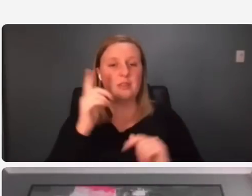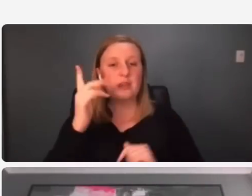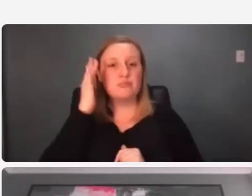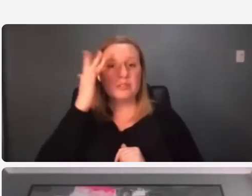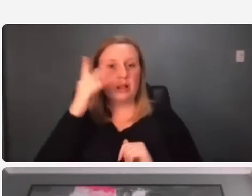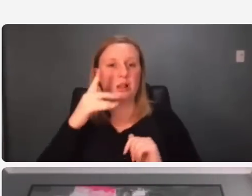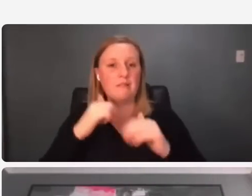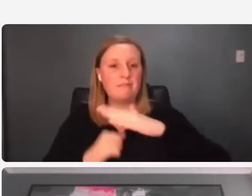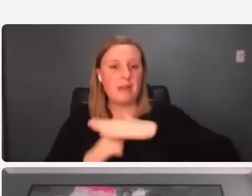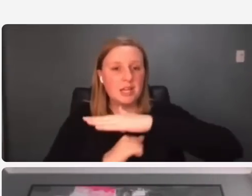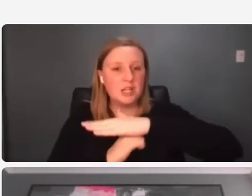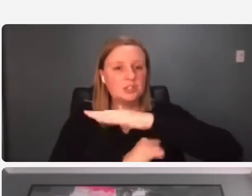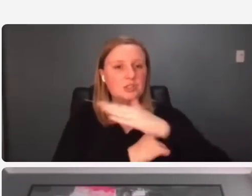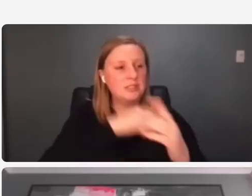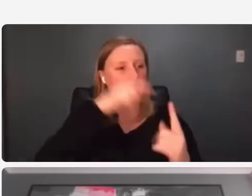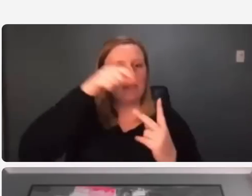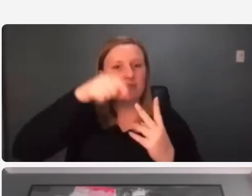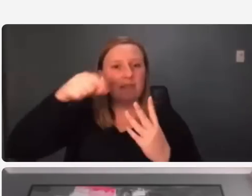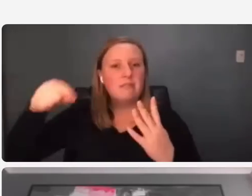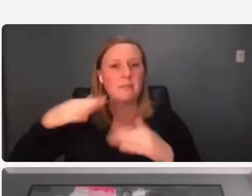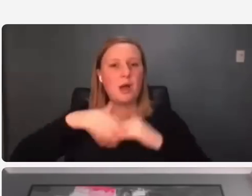that we talked about, about quality improvement and